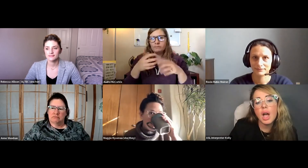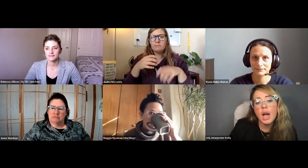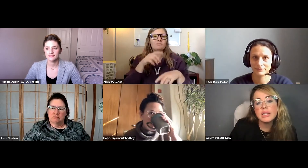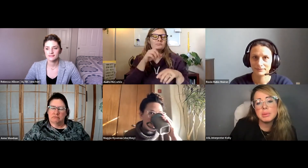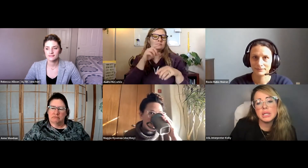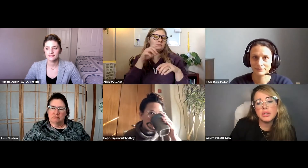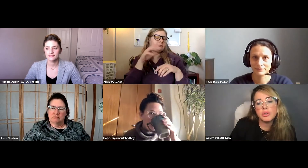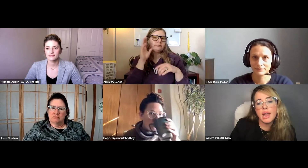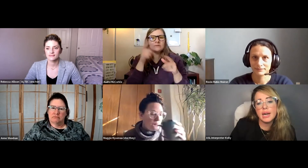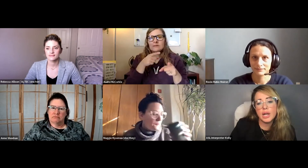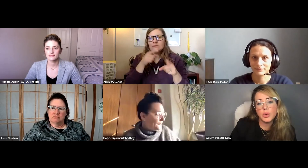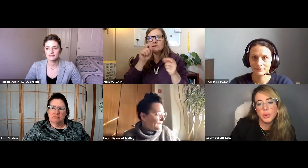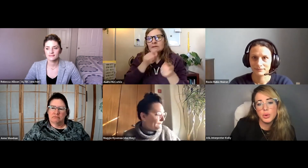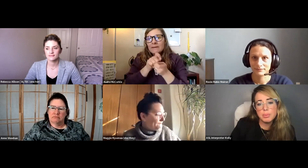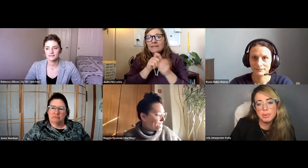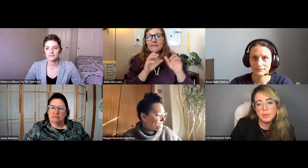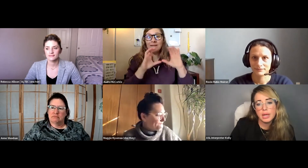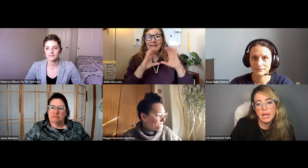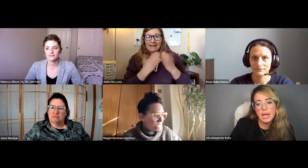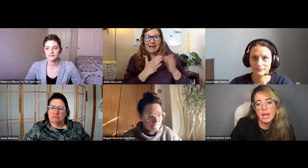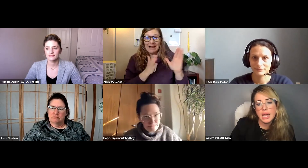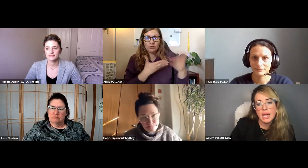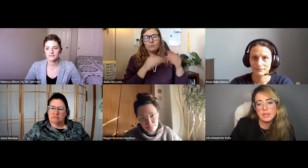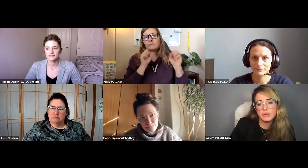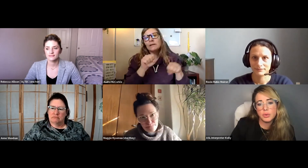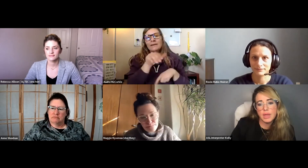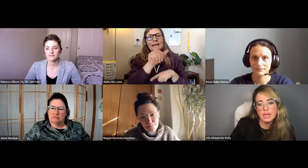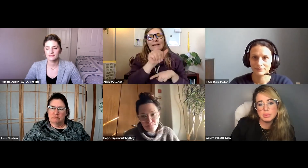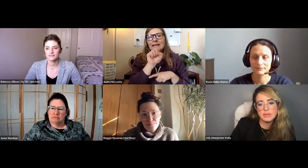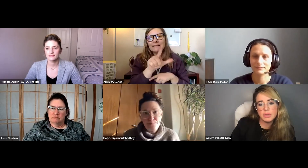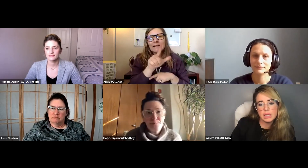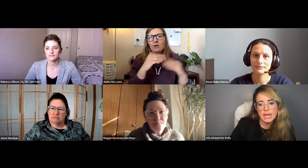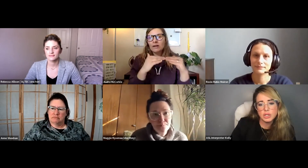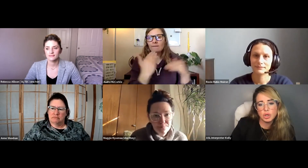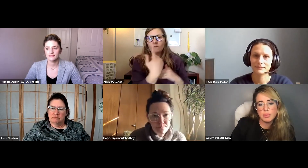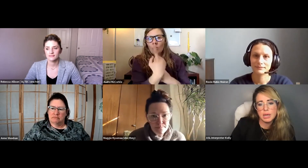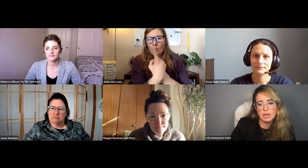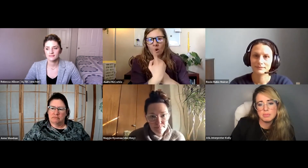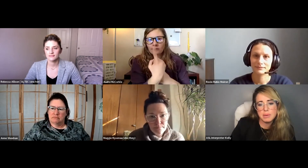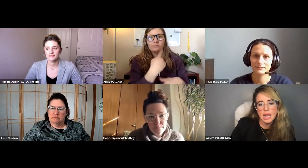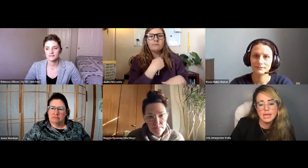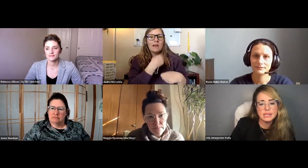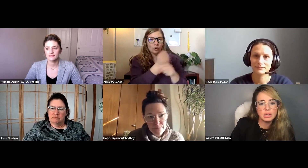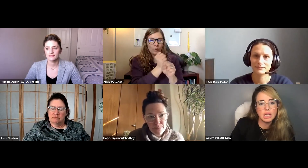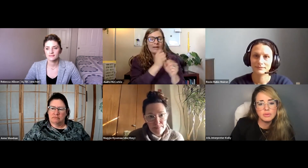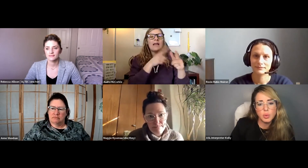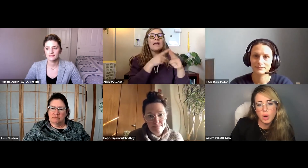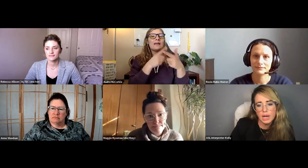I typically create a group and for that specific classroom it could be ASL level one.